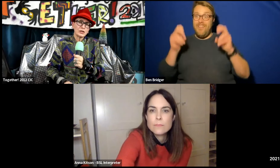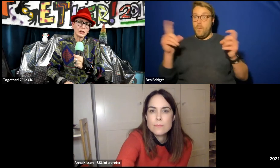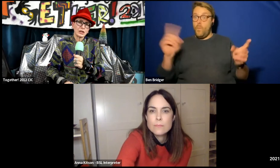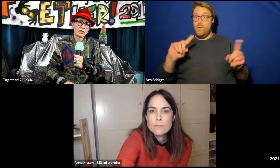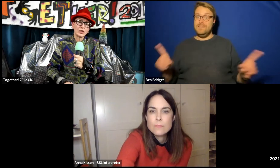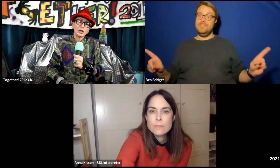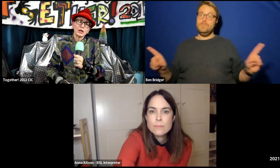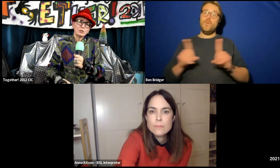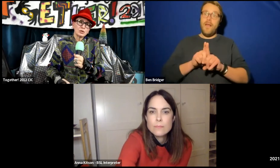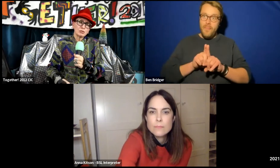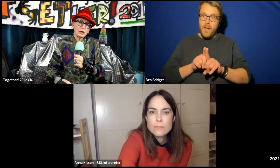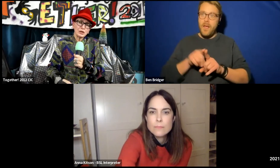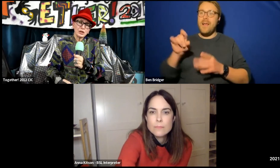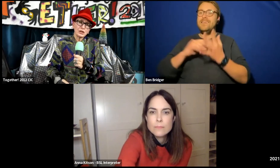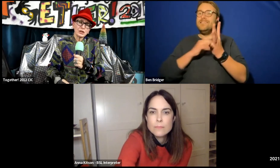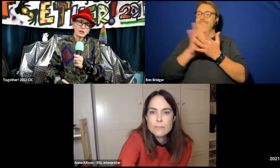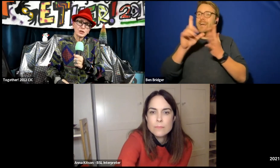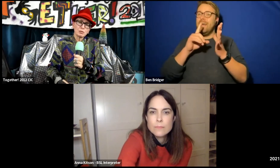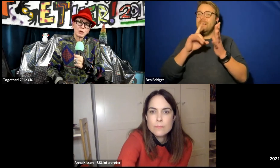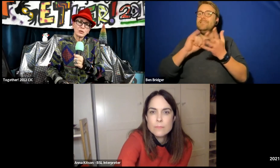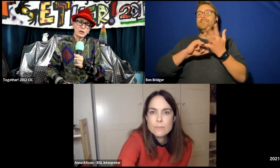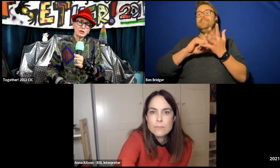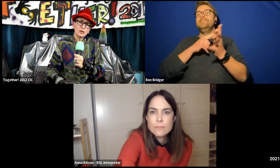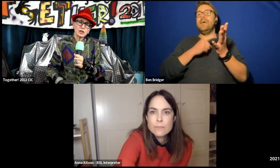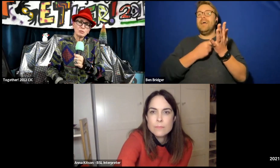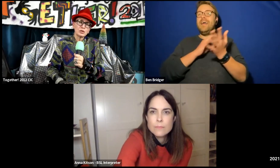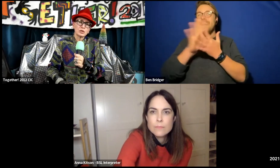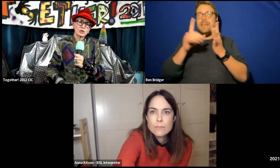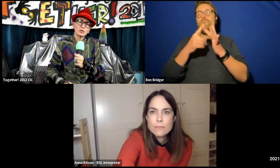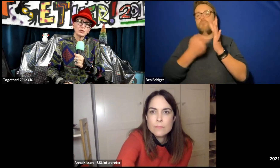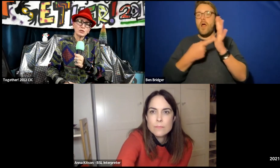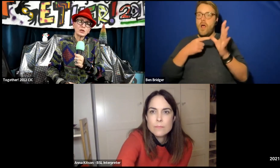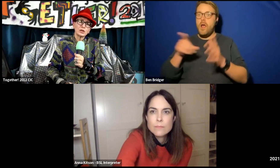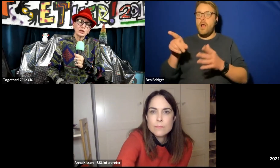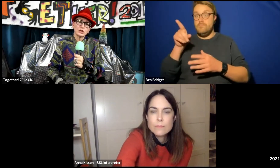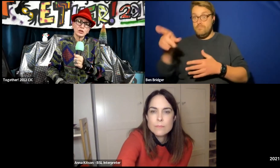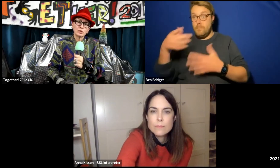Together it was written in English, then she was given funding earlier in the